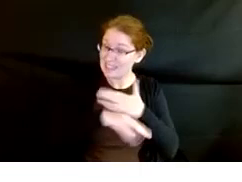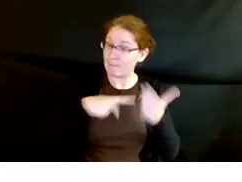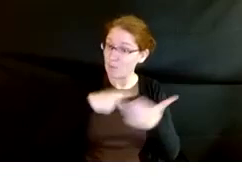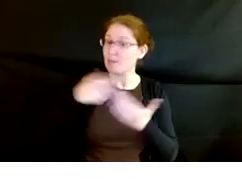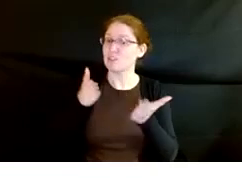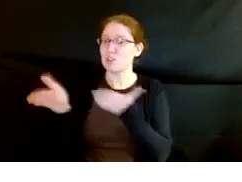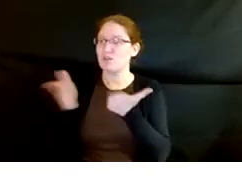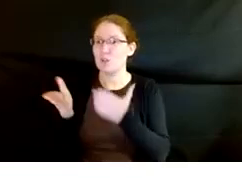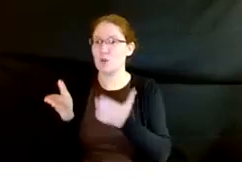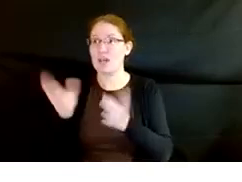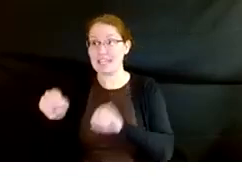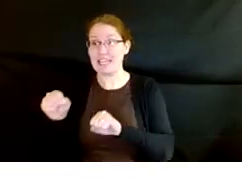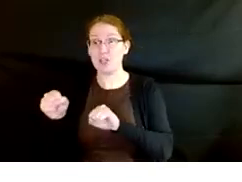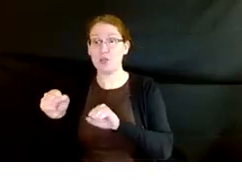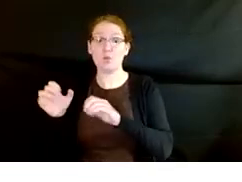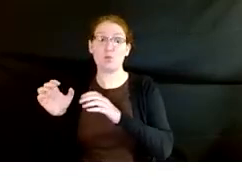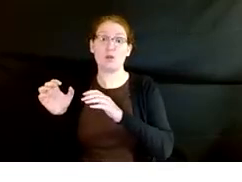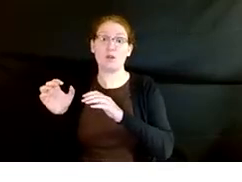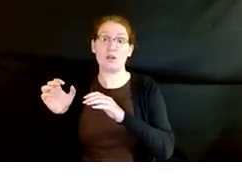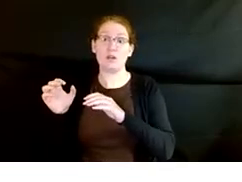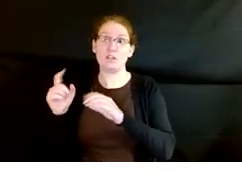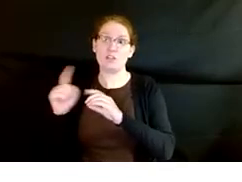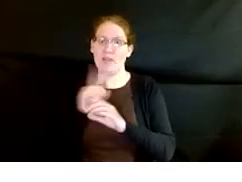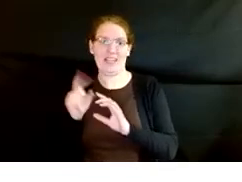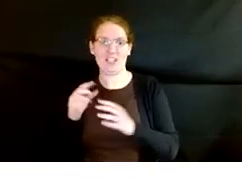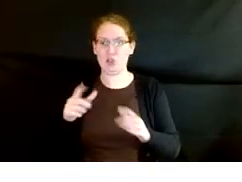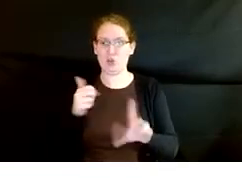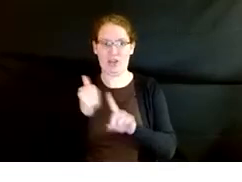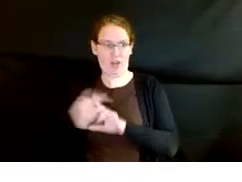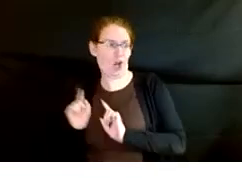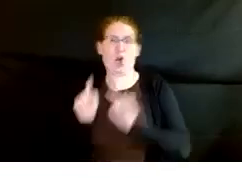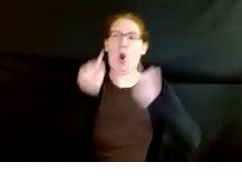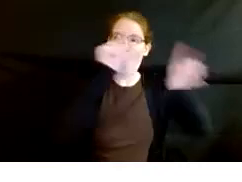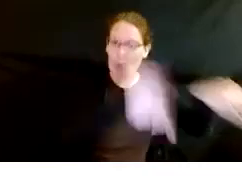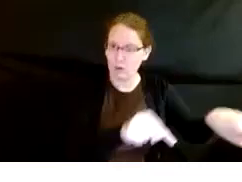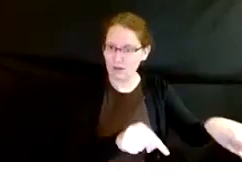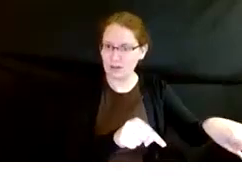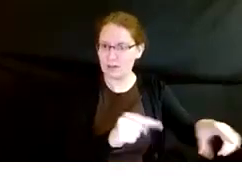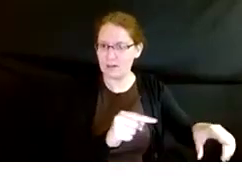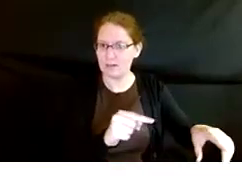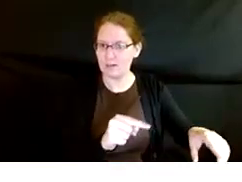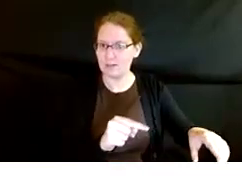are you able to access them physically by going to the location.... an issue that came up quite a